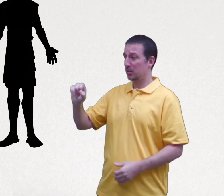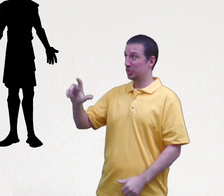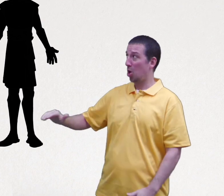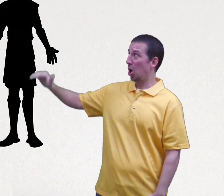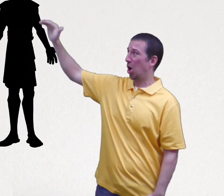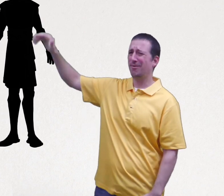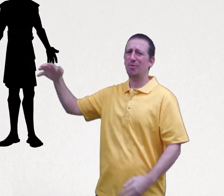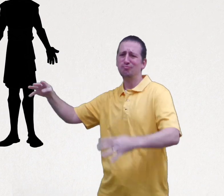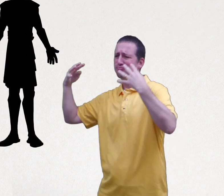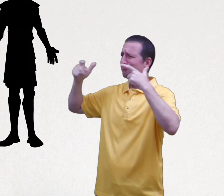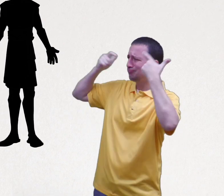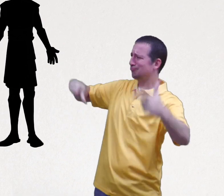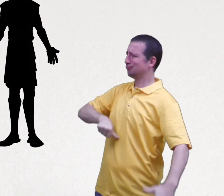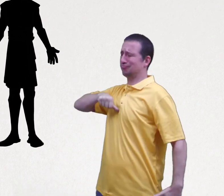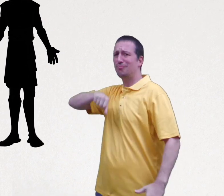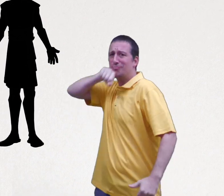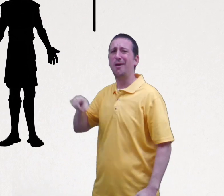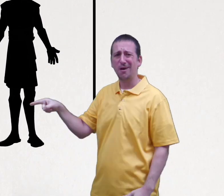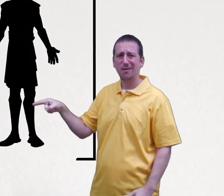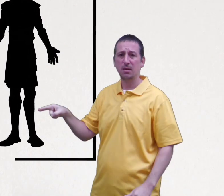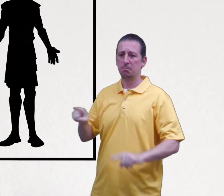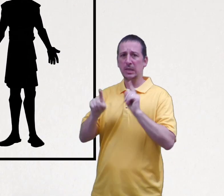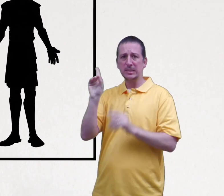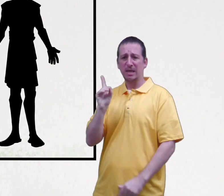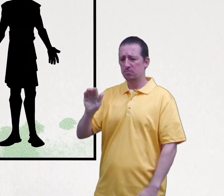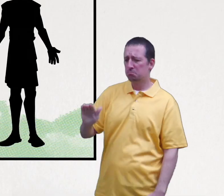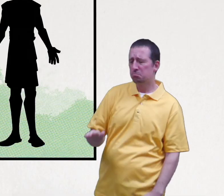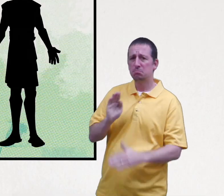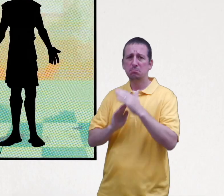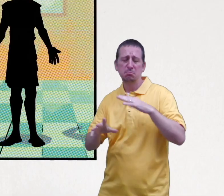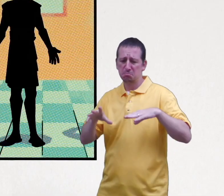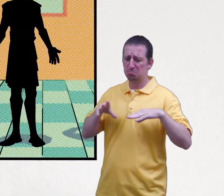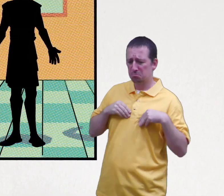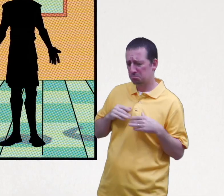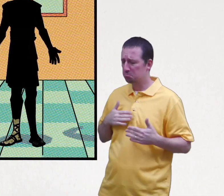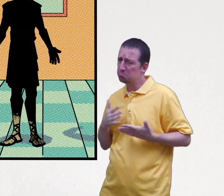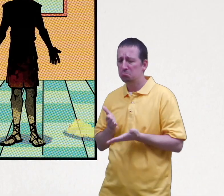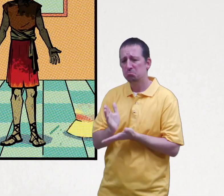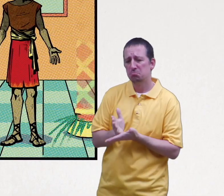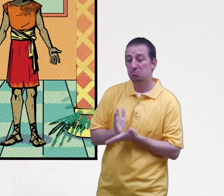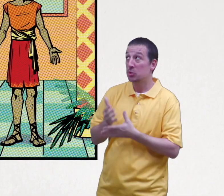Saul’s height matches his love of status and power to impose authority, while David humbly accepts his low status